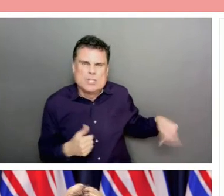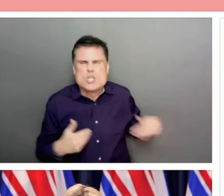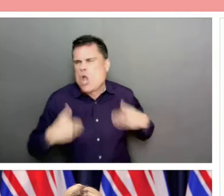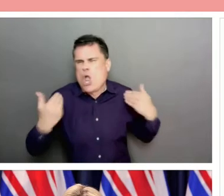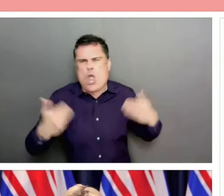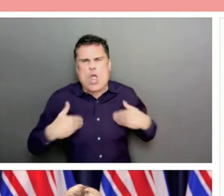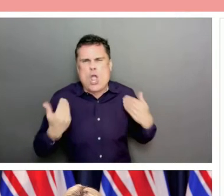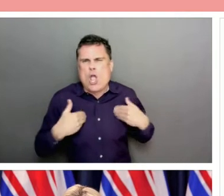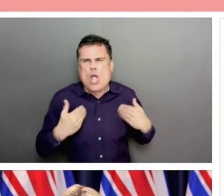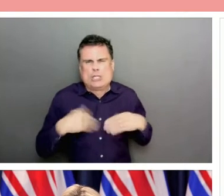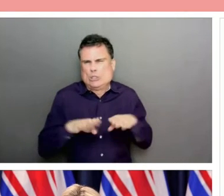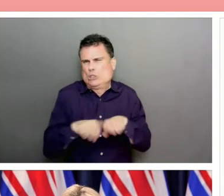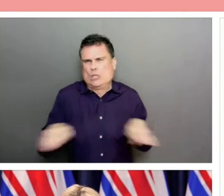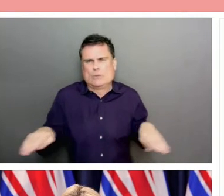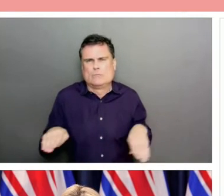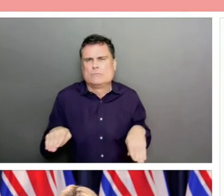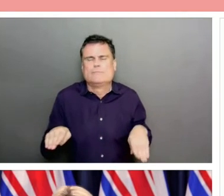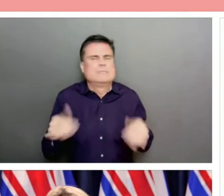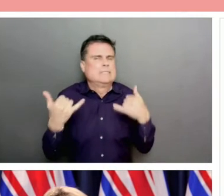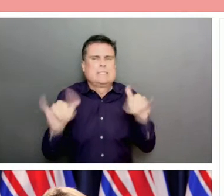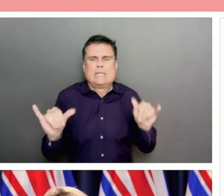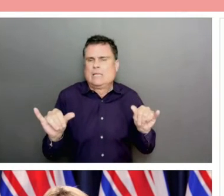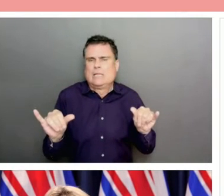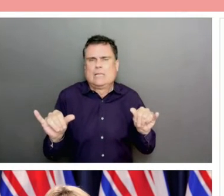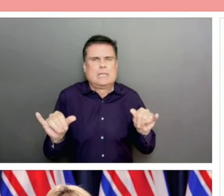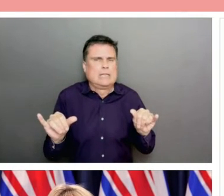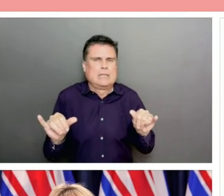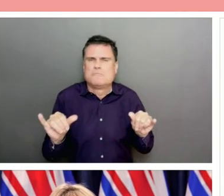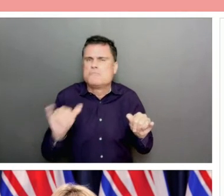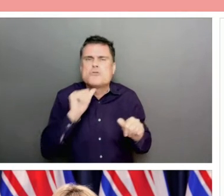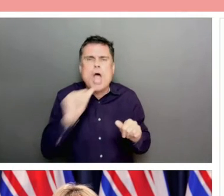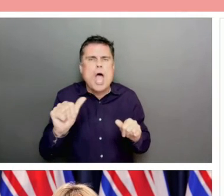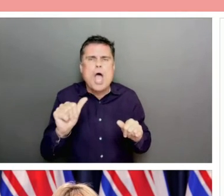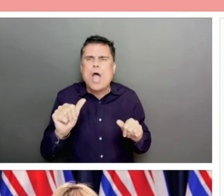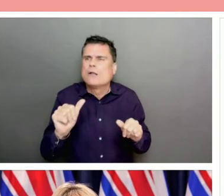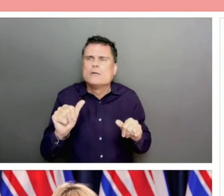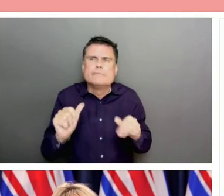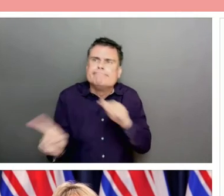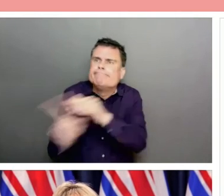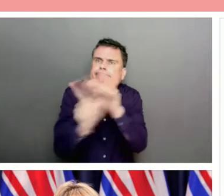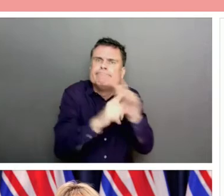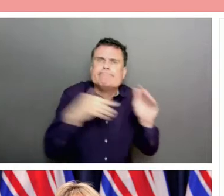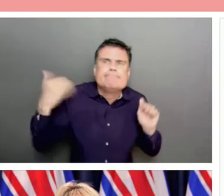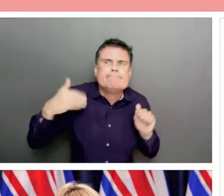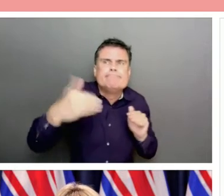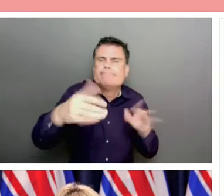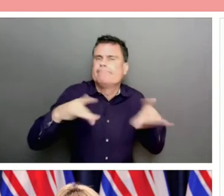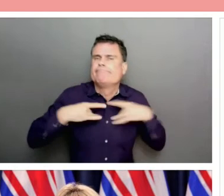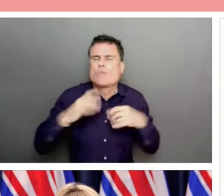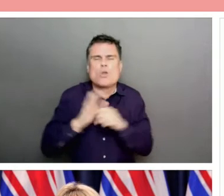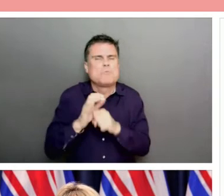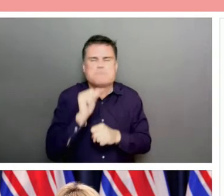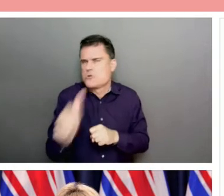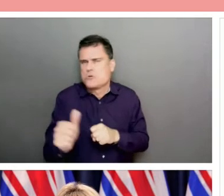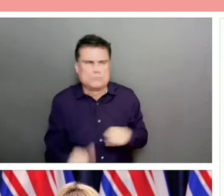trajectory that we have seen with everything he would, lagged slightly. But also we see that when we put in